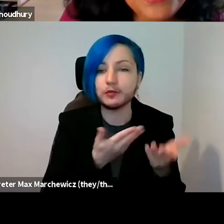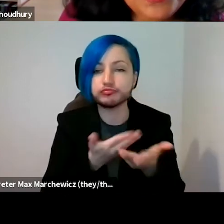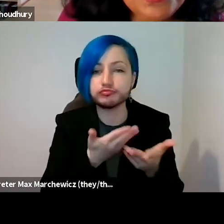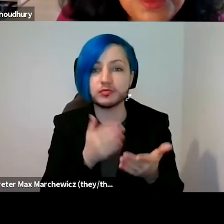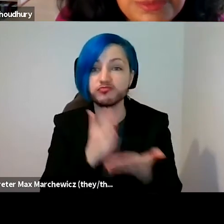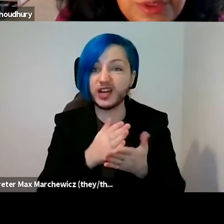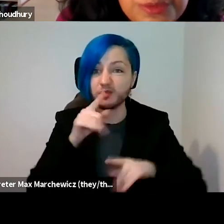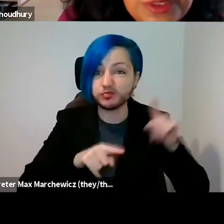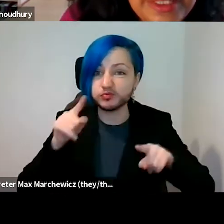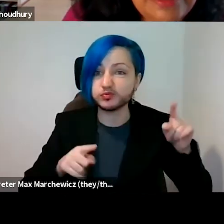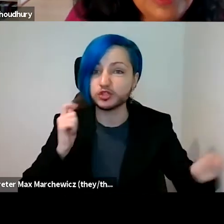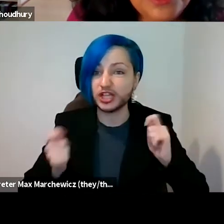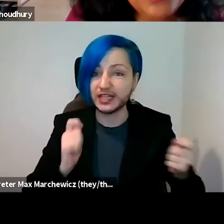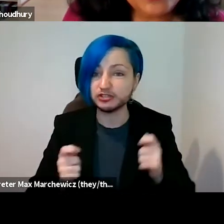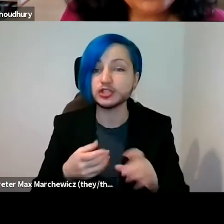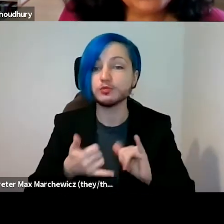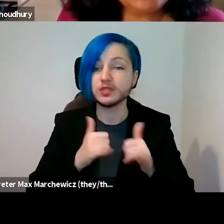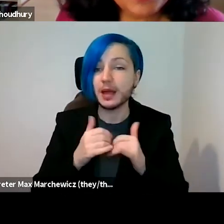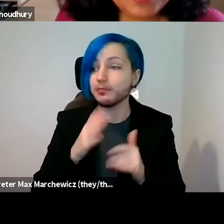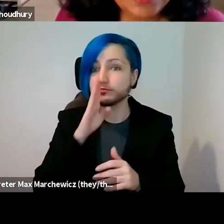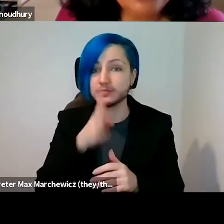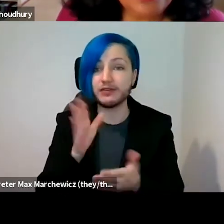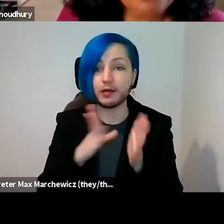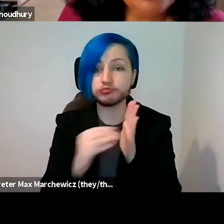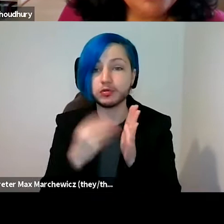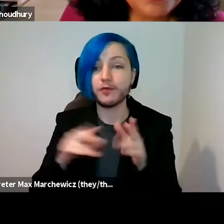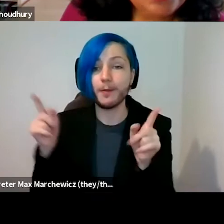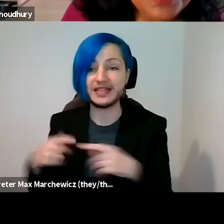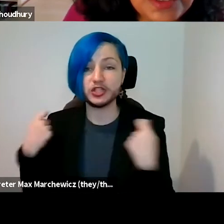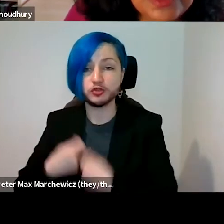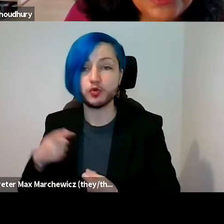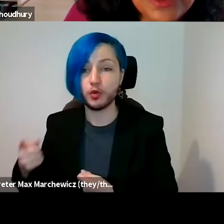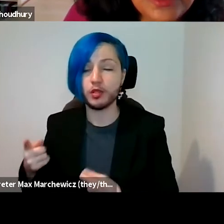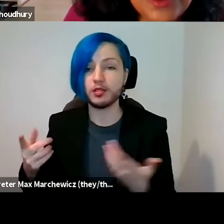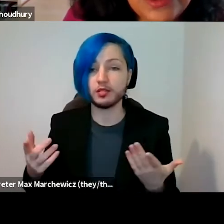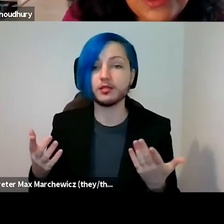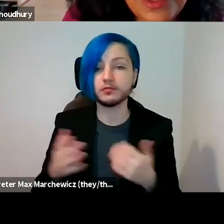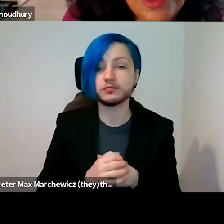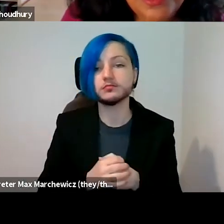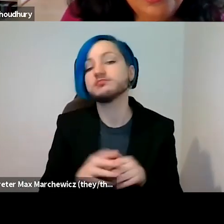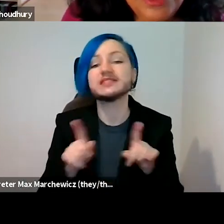Patterns were sometimes copied directly from Indian shawls, as were French imitations of Indian shawls.